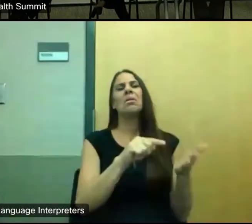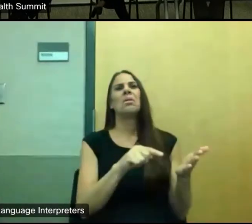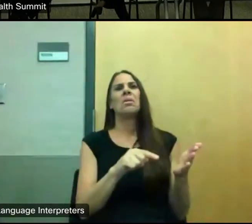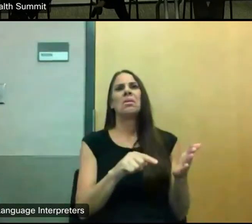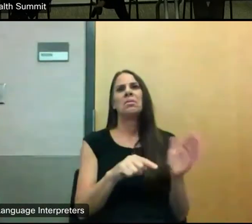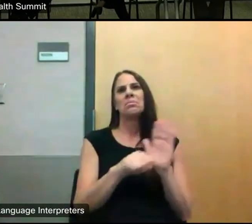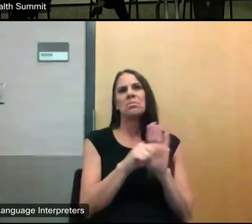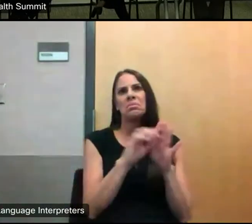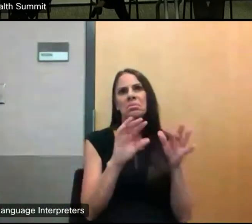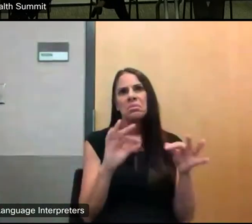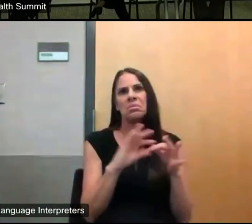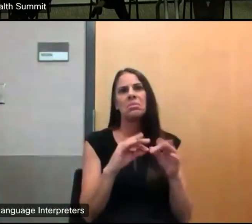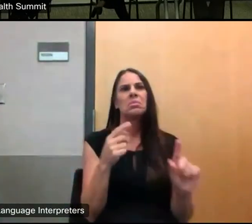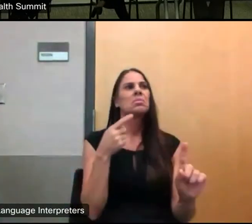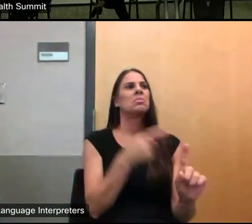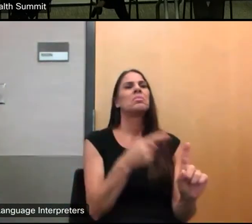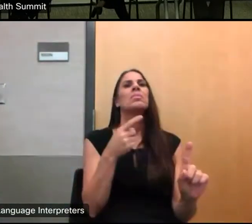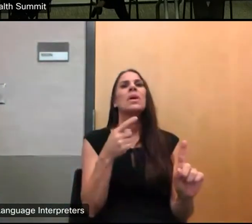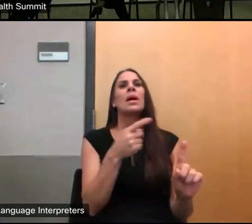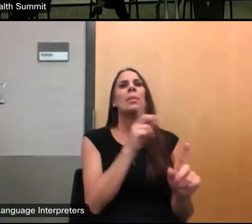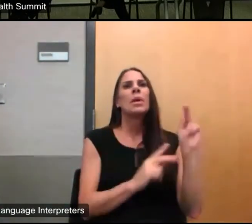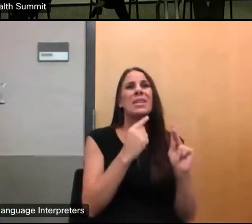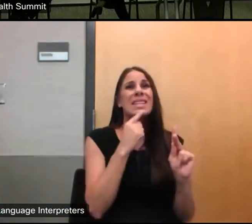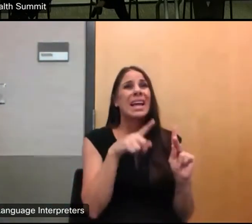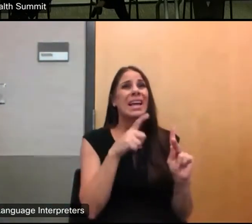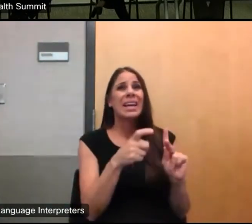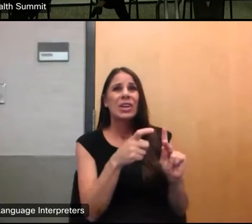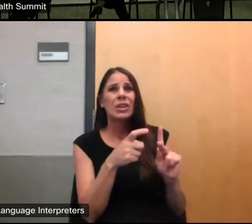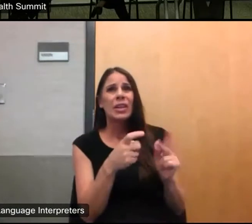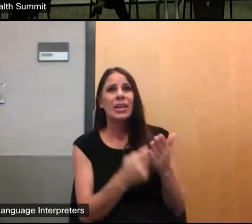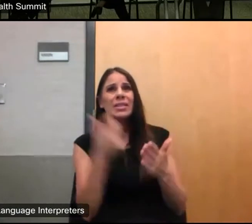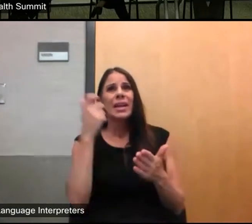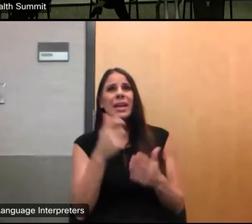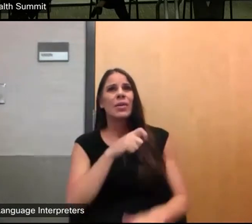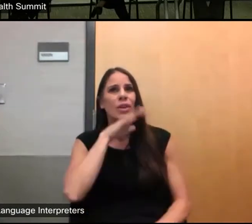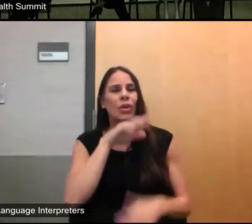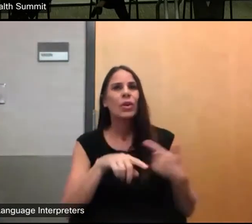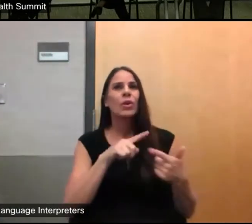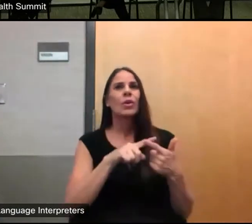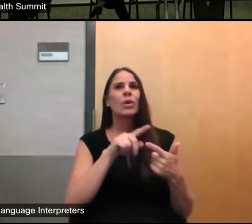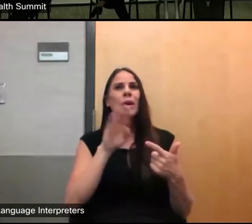water filters systems were being like, it can take out like, the dirt and the bacteria and the fluoride like, it wasn't, it was just like this low